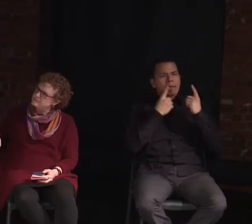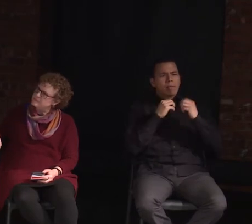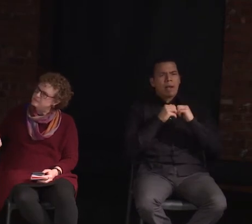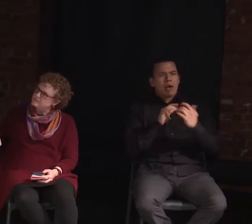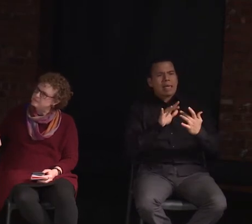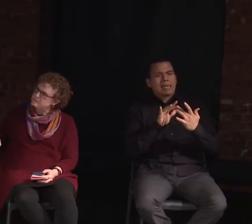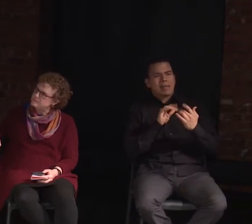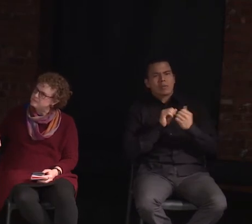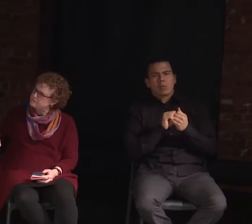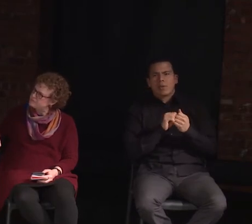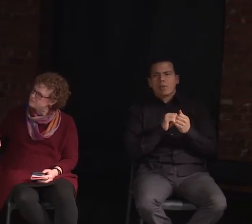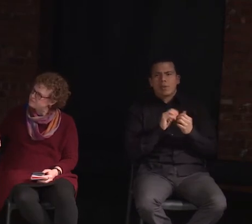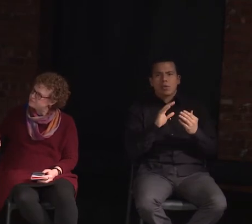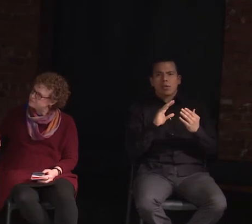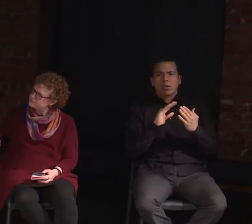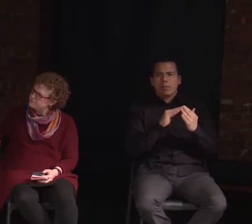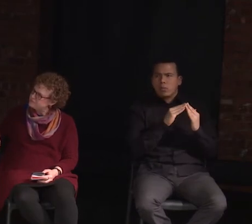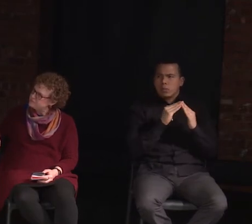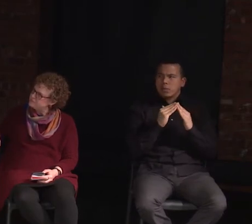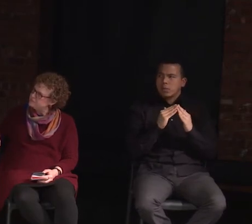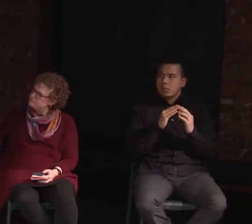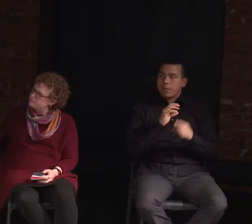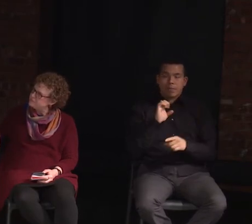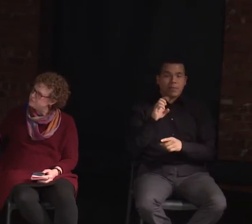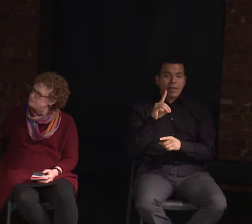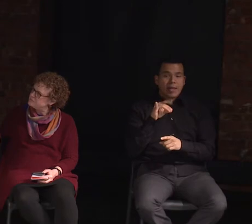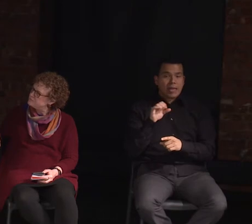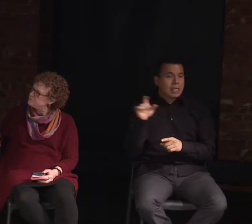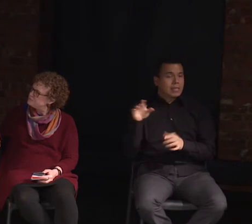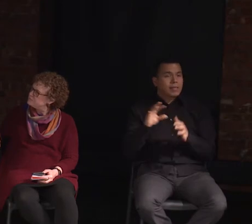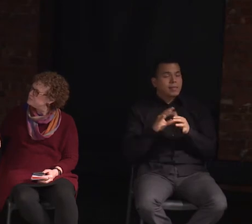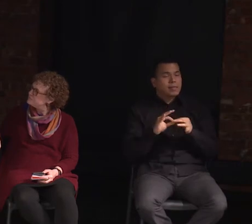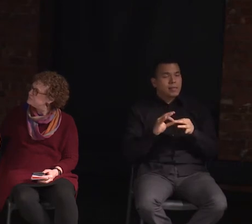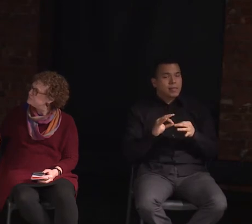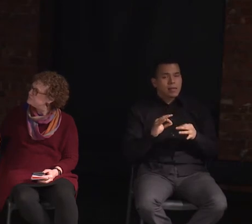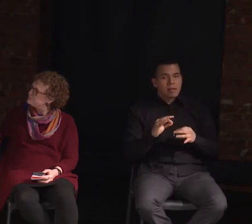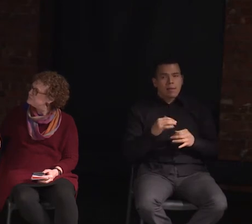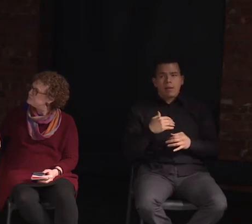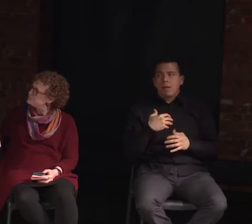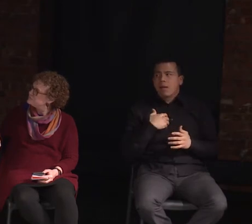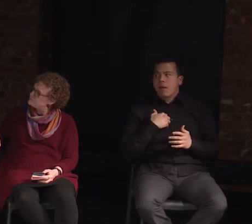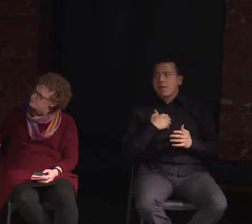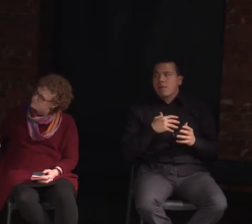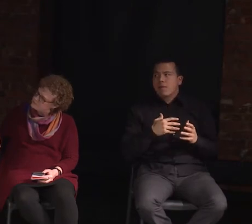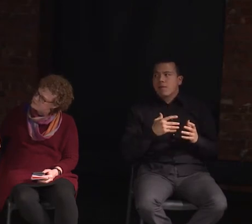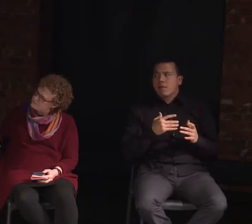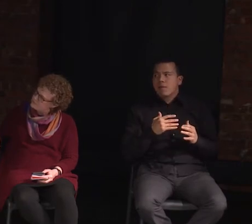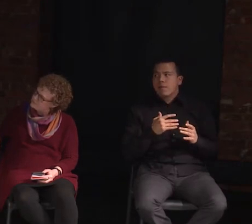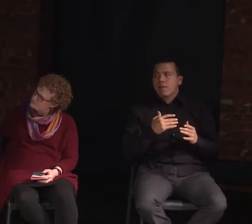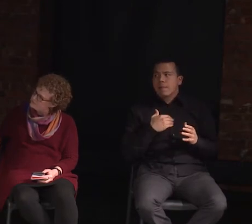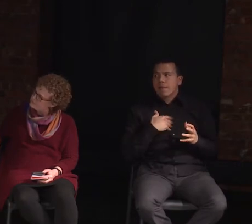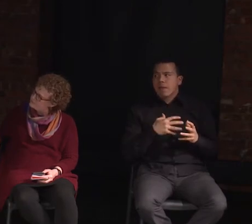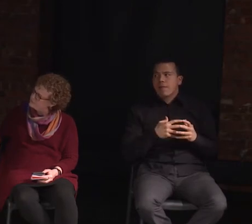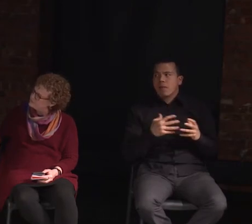One of the things that Eddie said was we had a lot of time in our role at cultural affairs,